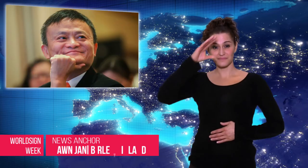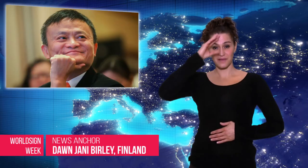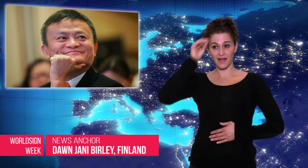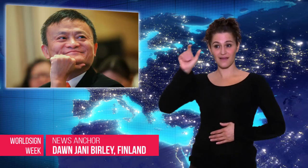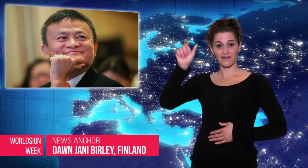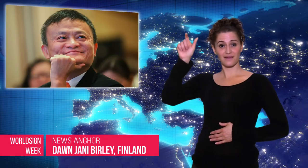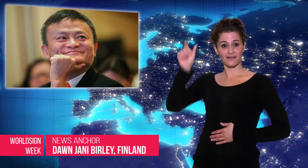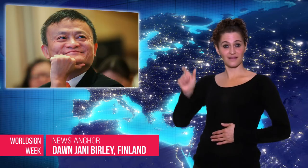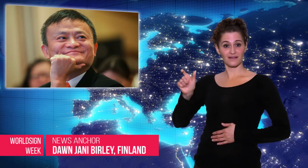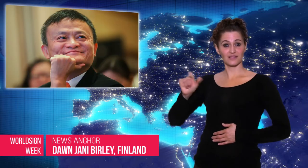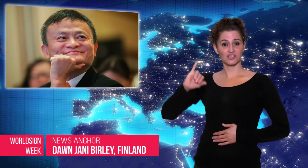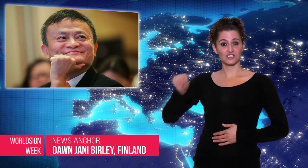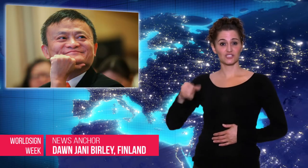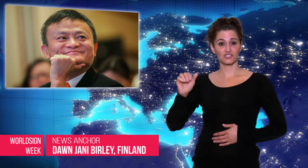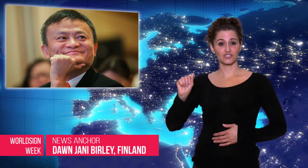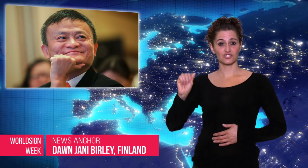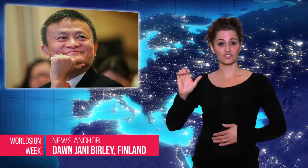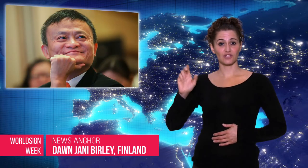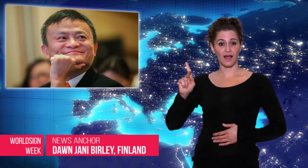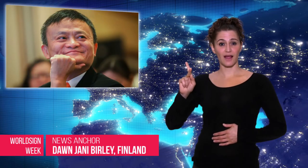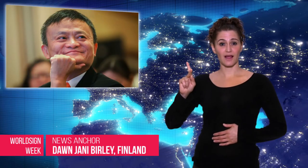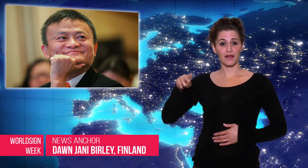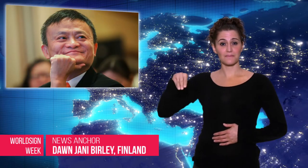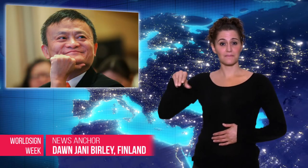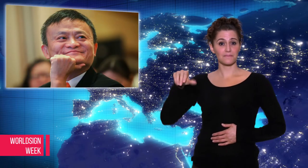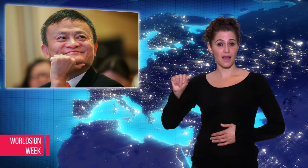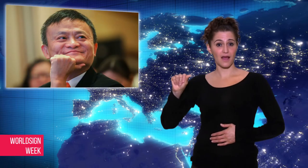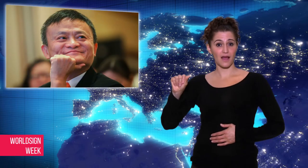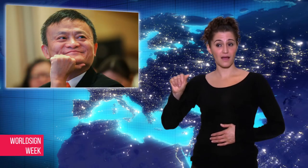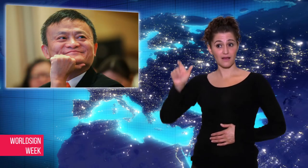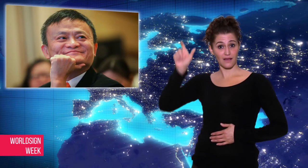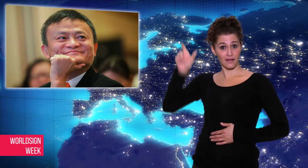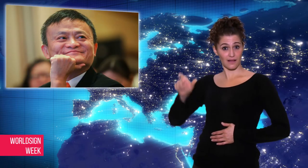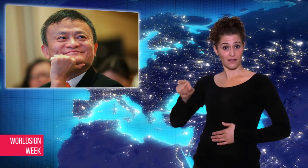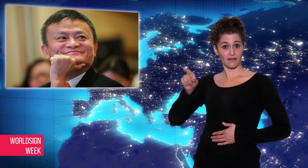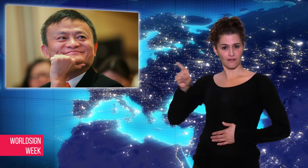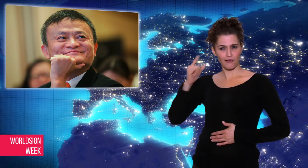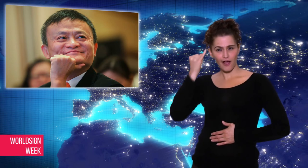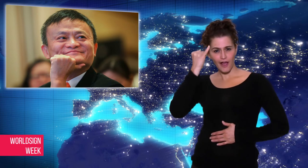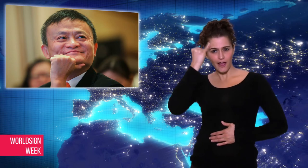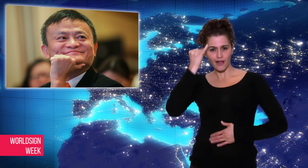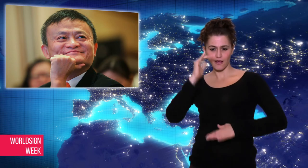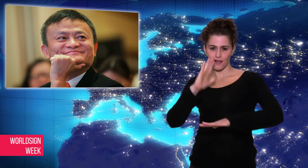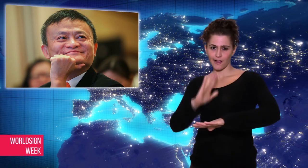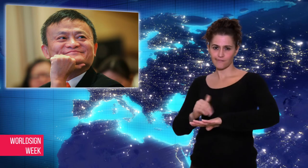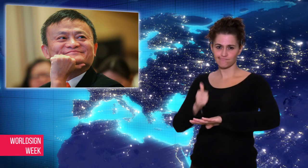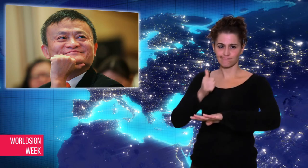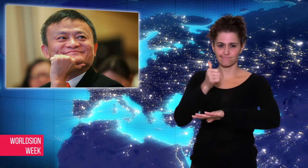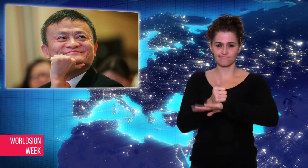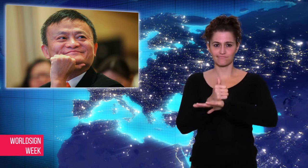Dawn: Jack Ma, the founder of Alibaba